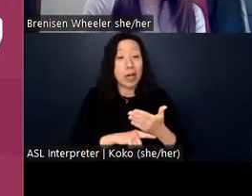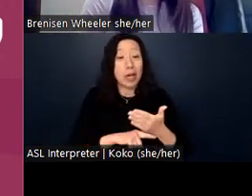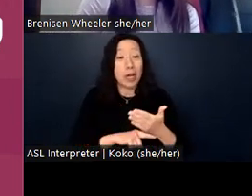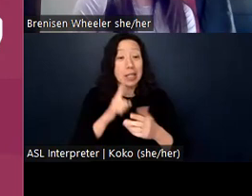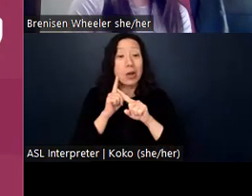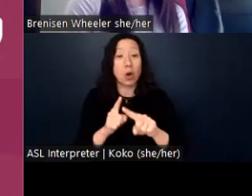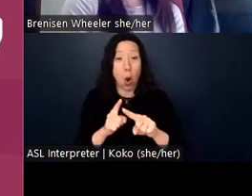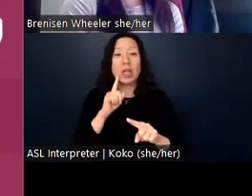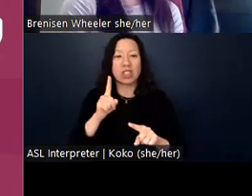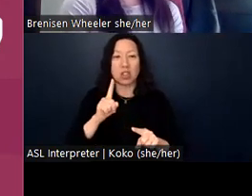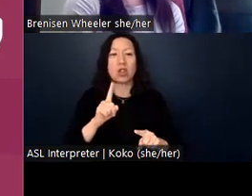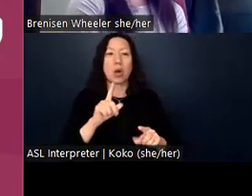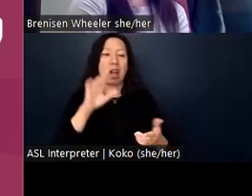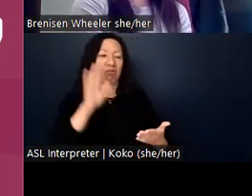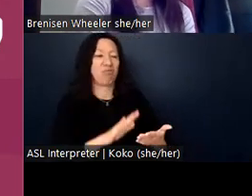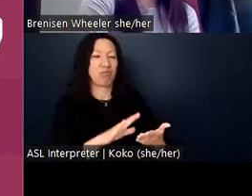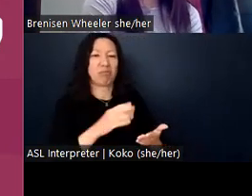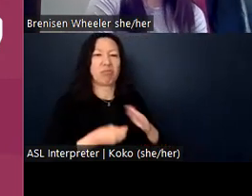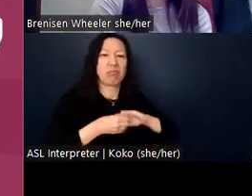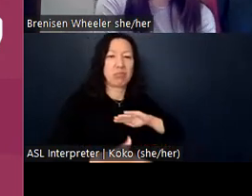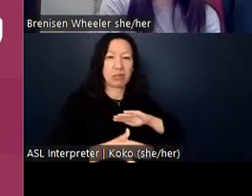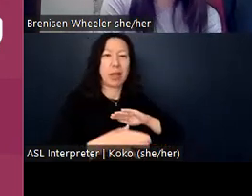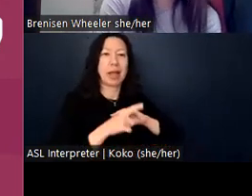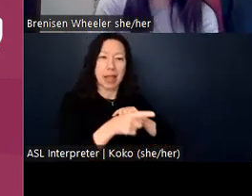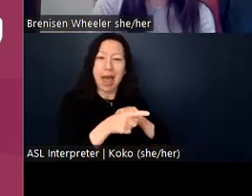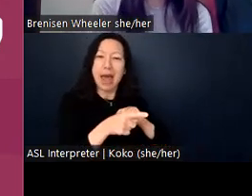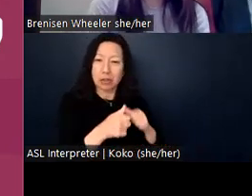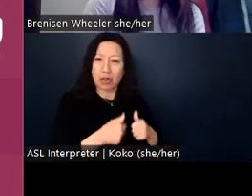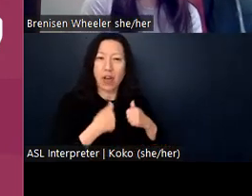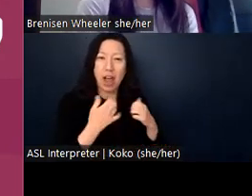12:26:48 So they believe they deserve what they're experiencing or that nothing better